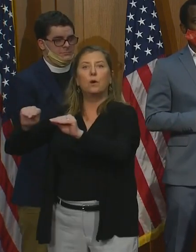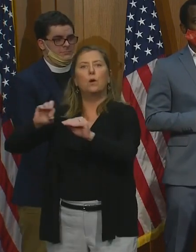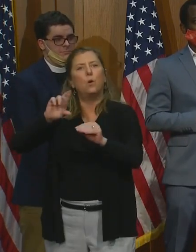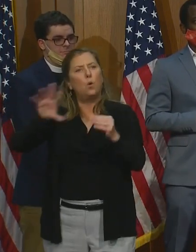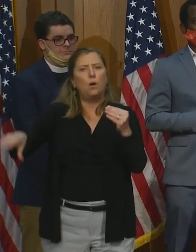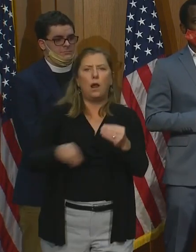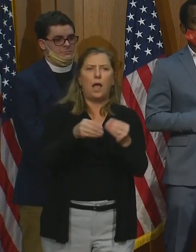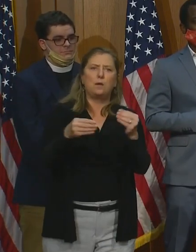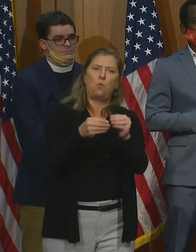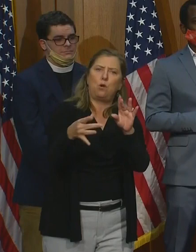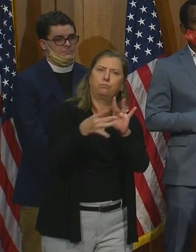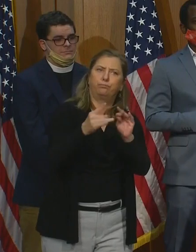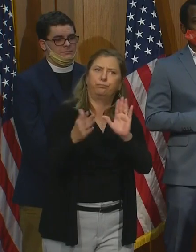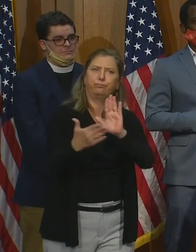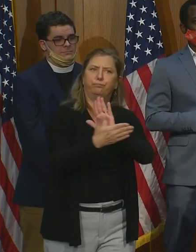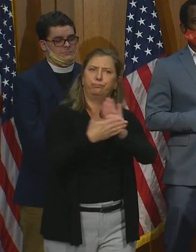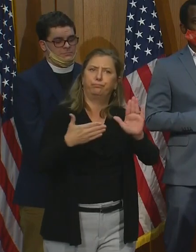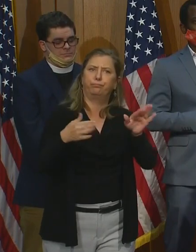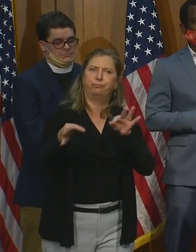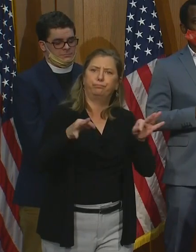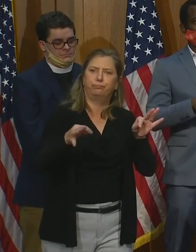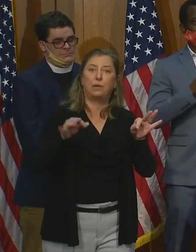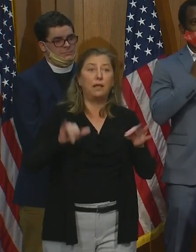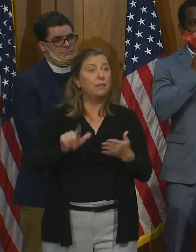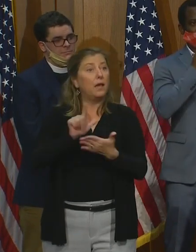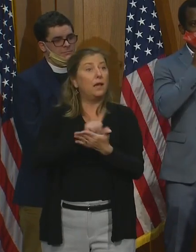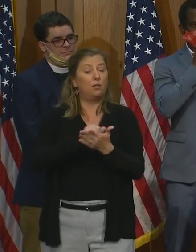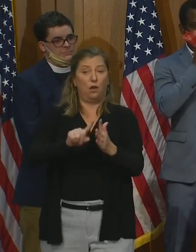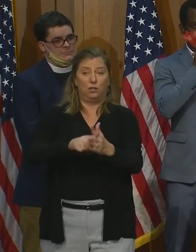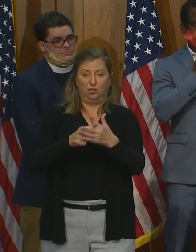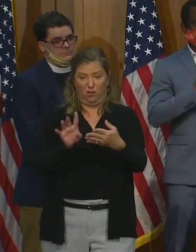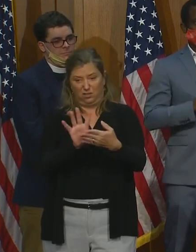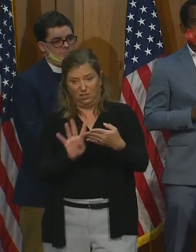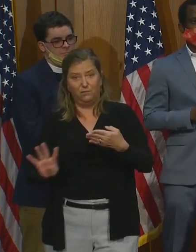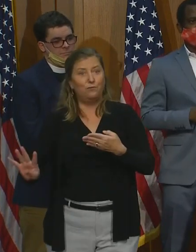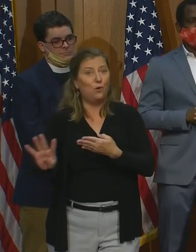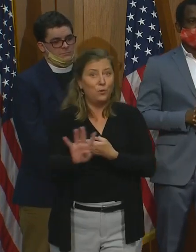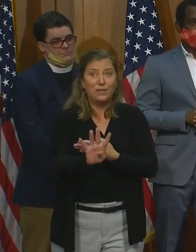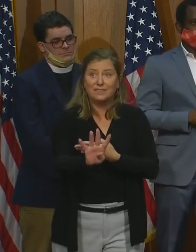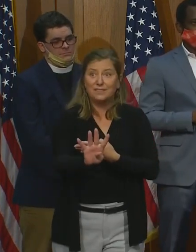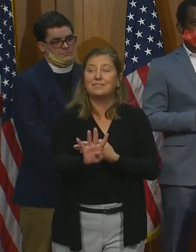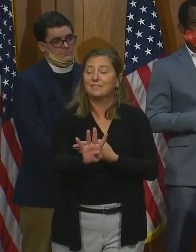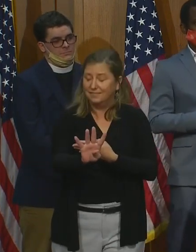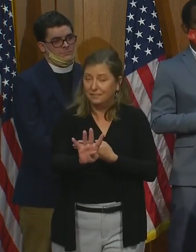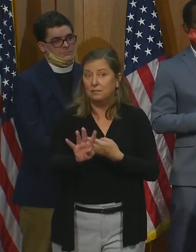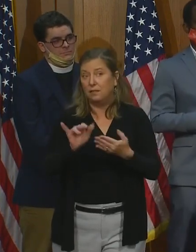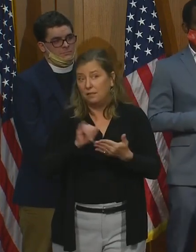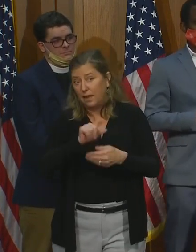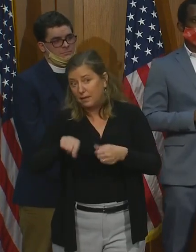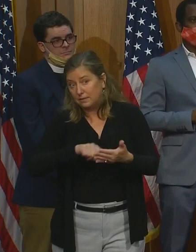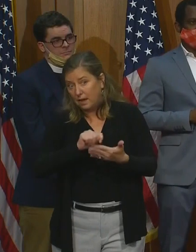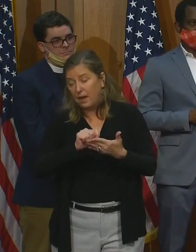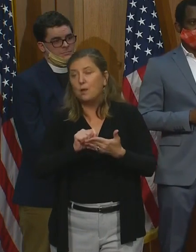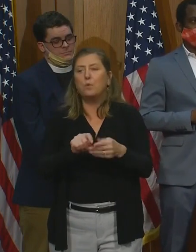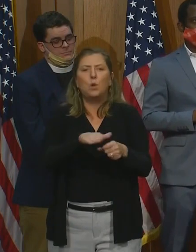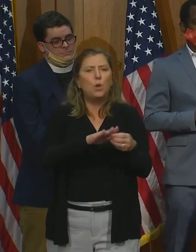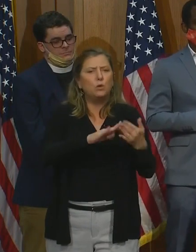MOVE THEM SOMEWHERE ELSE OUR AT ADDITIONAL CONTEXT THAT LAW